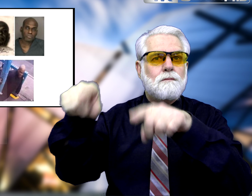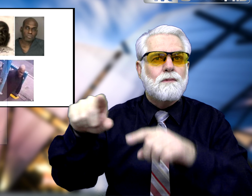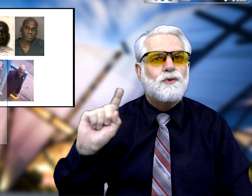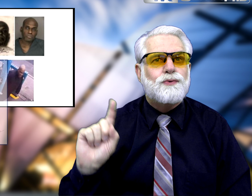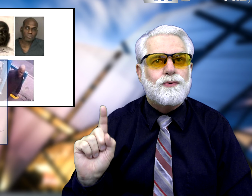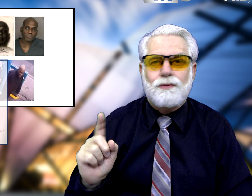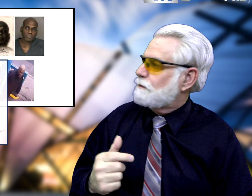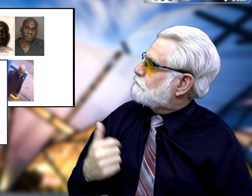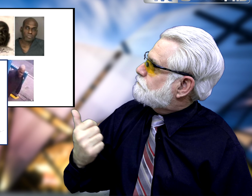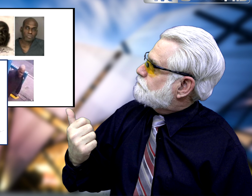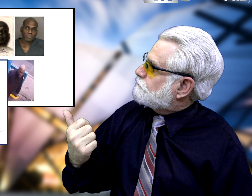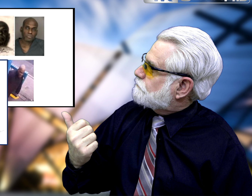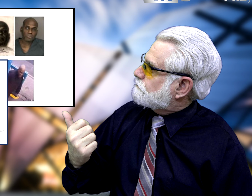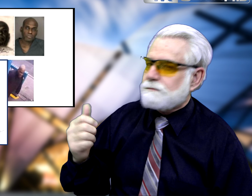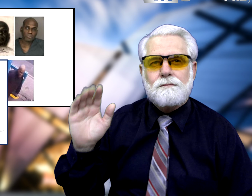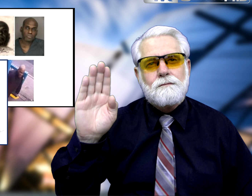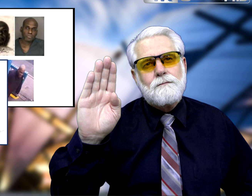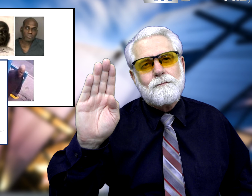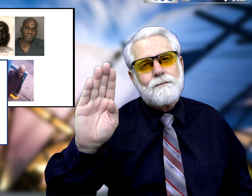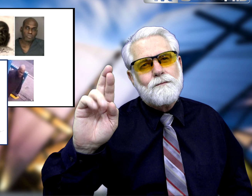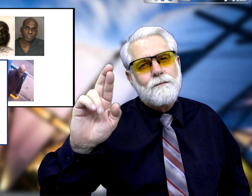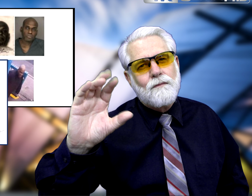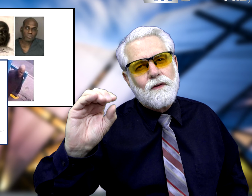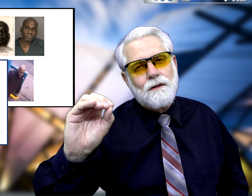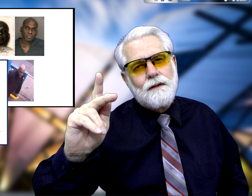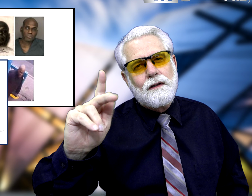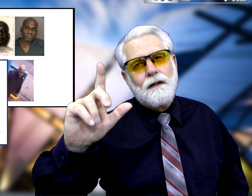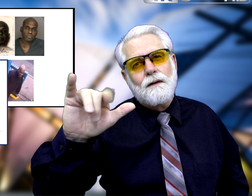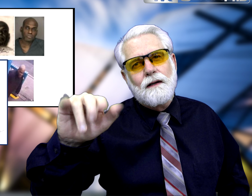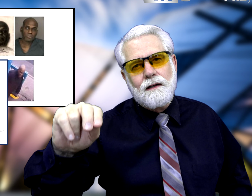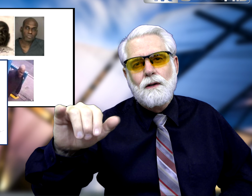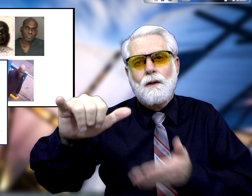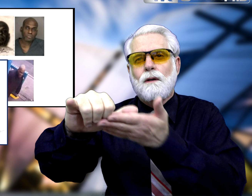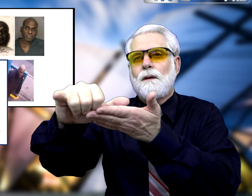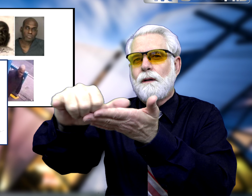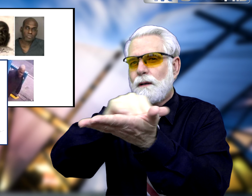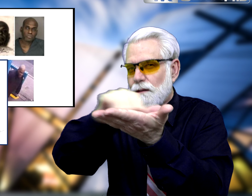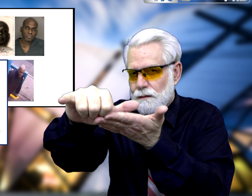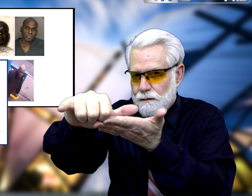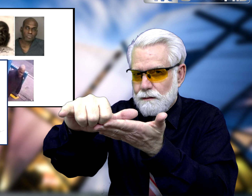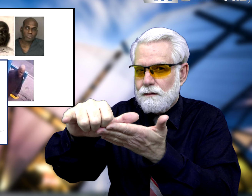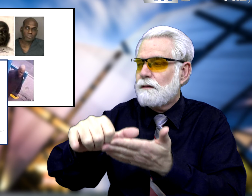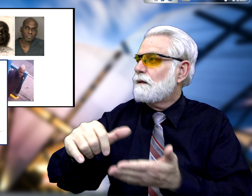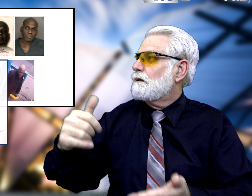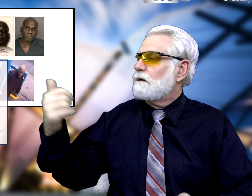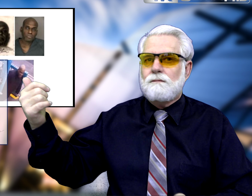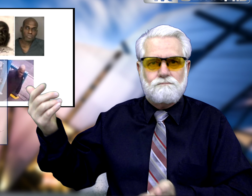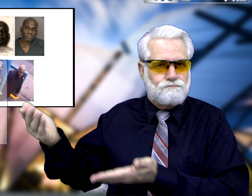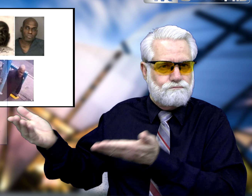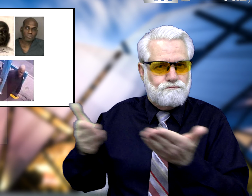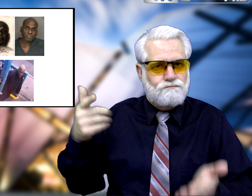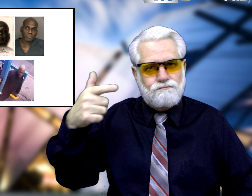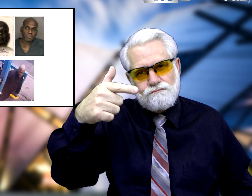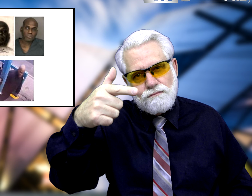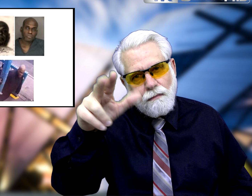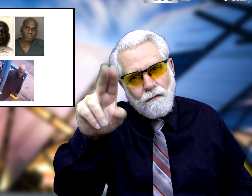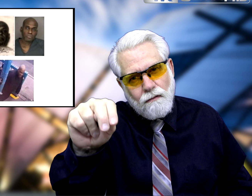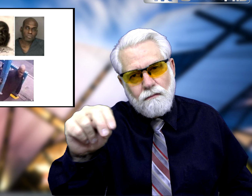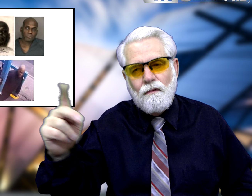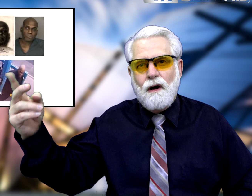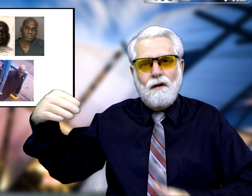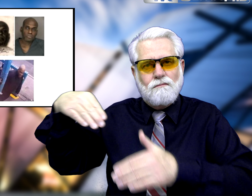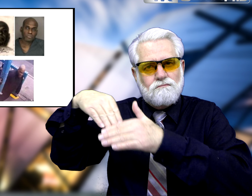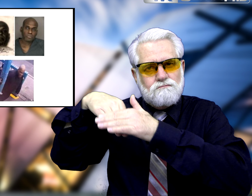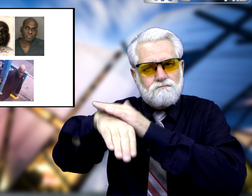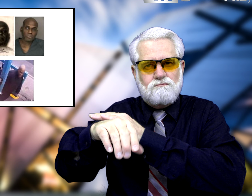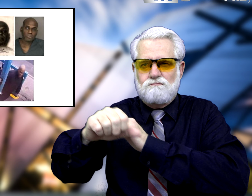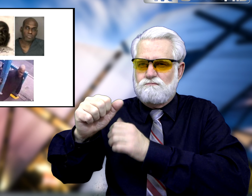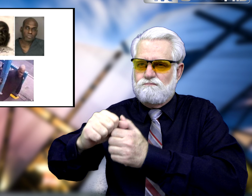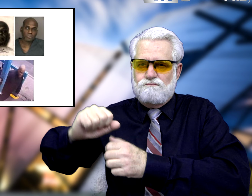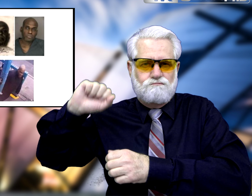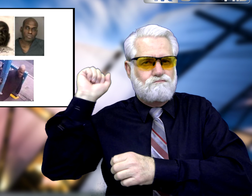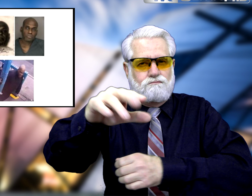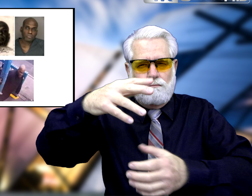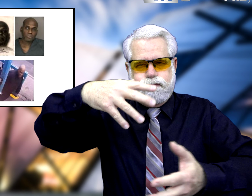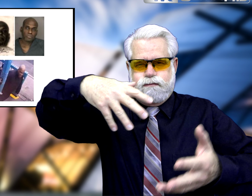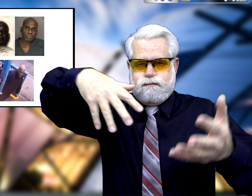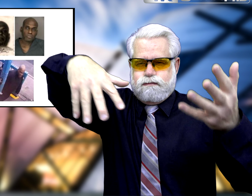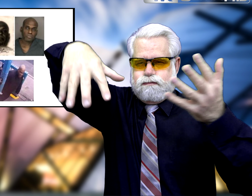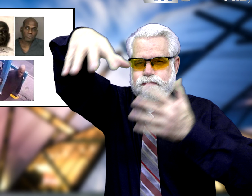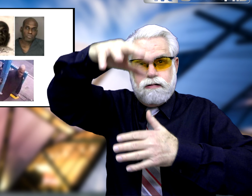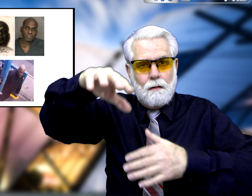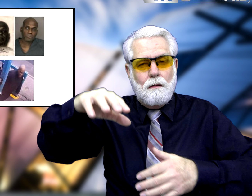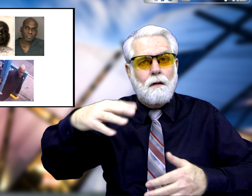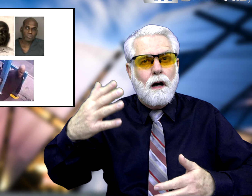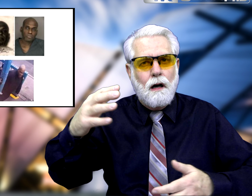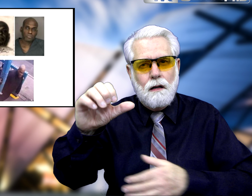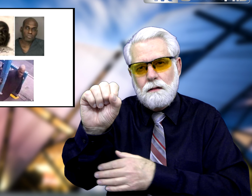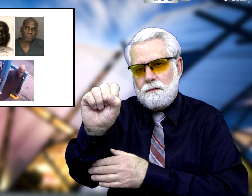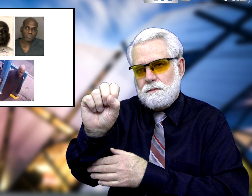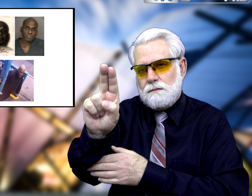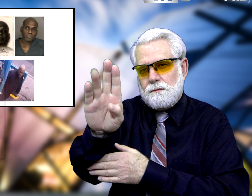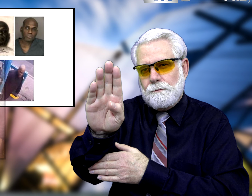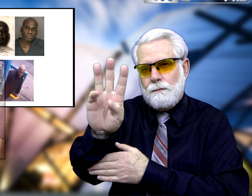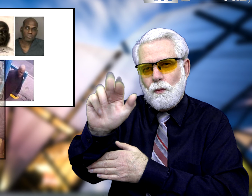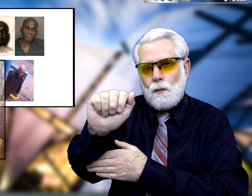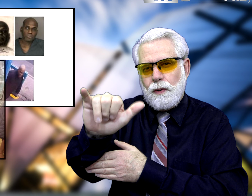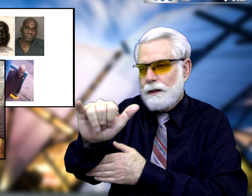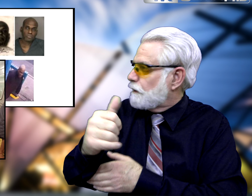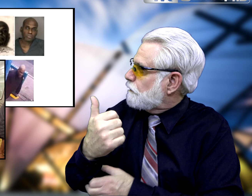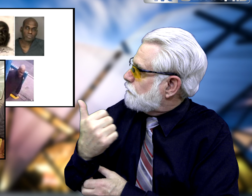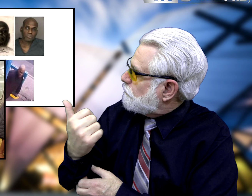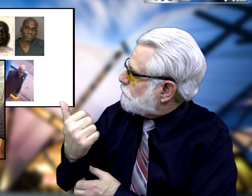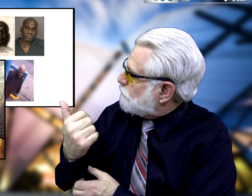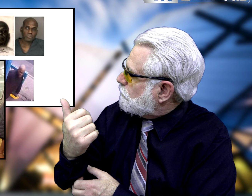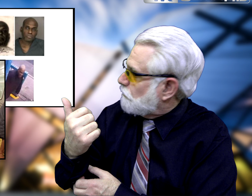to Brooklyn, New York. He brought a gun, went in and threw a smoke bomb in the subway,